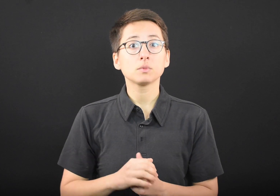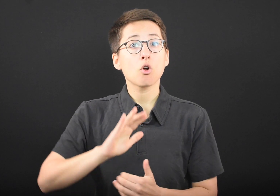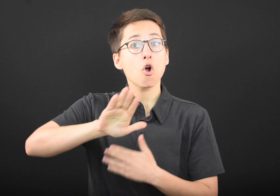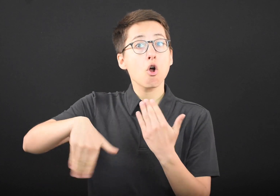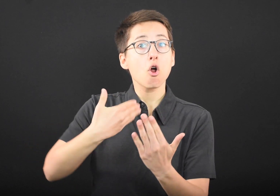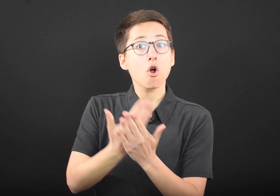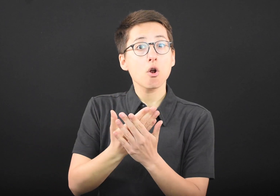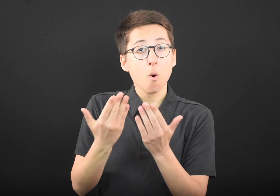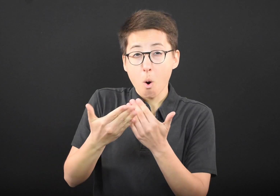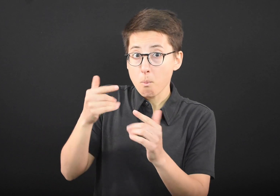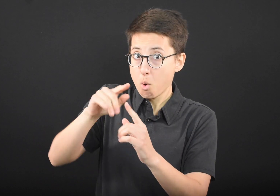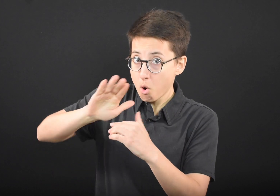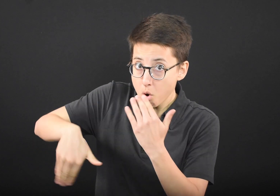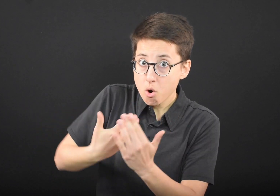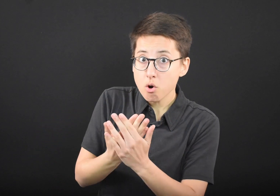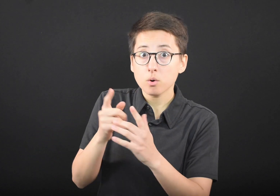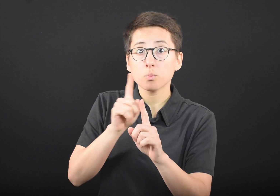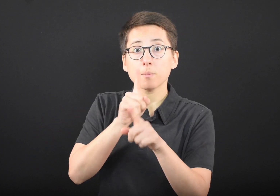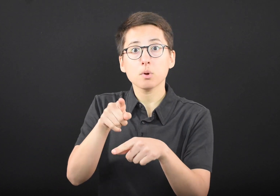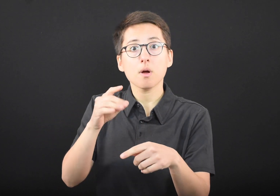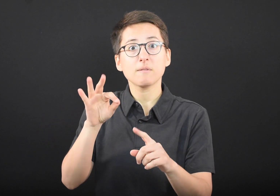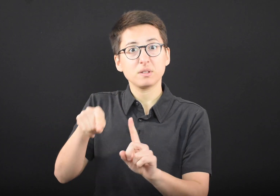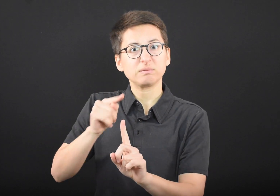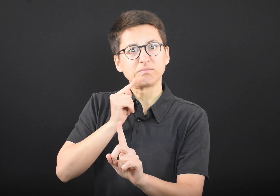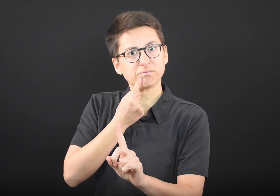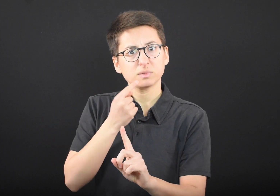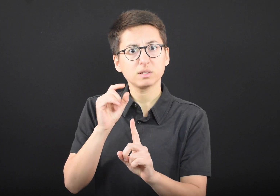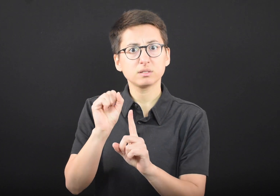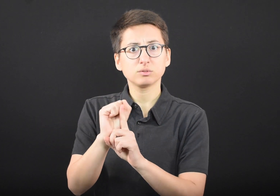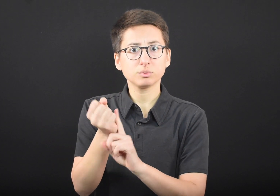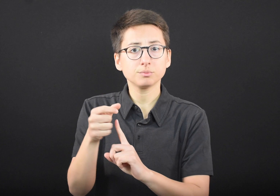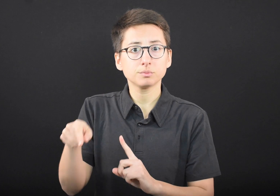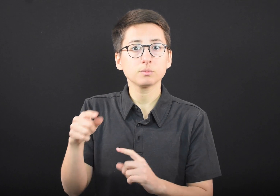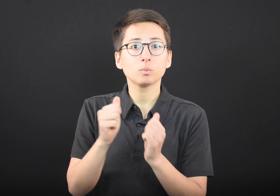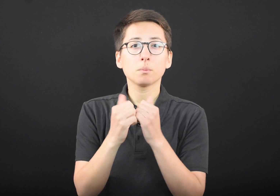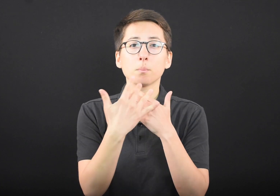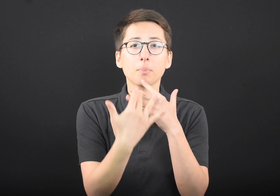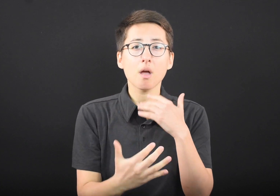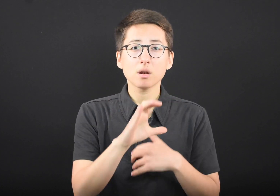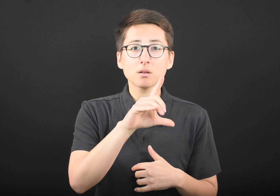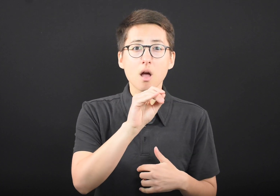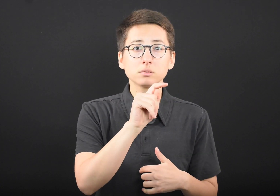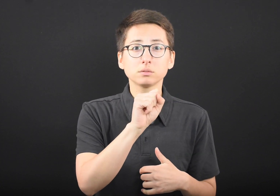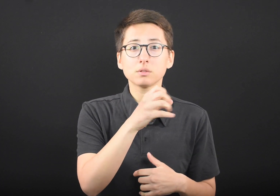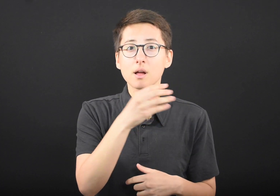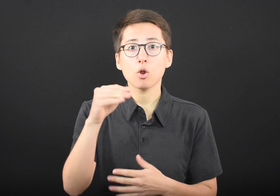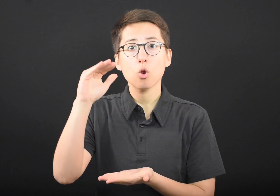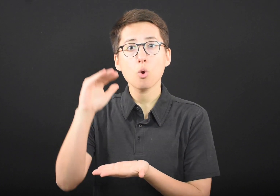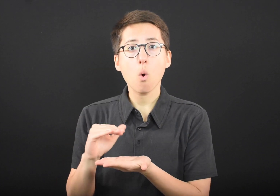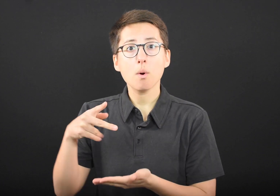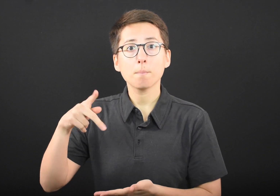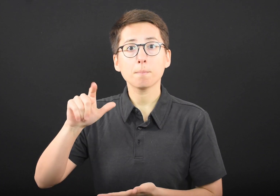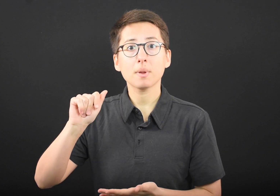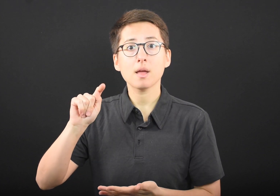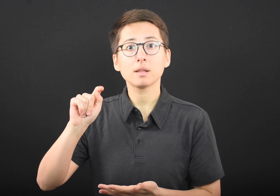all reports of this serious condition, which involves blood clots with low platelets, have